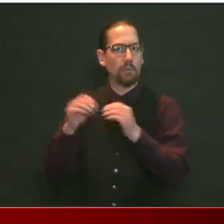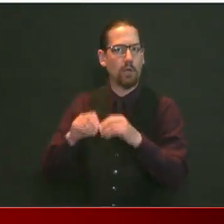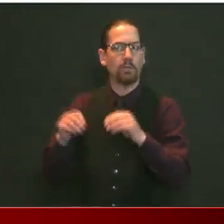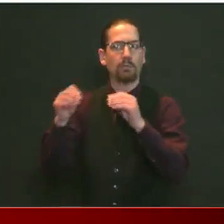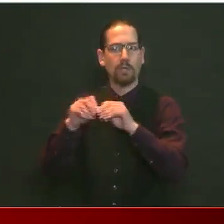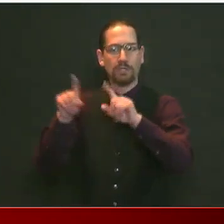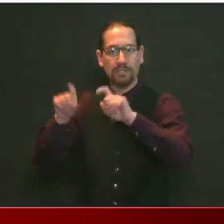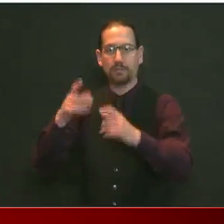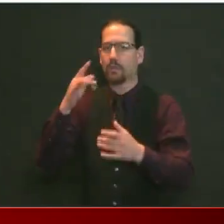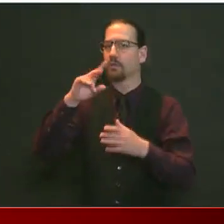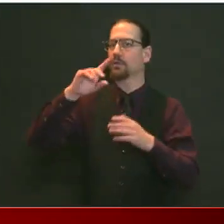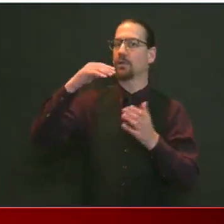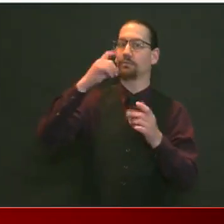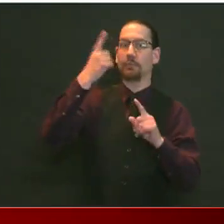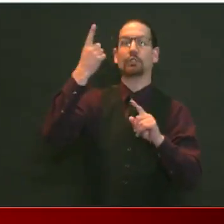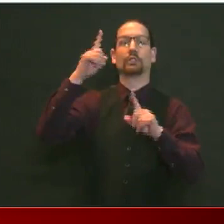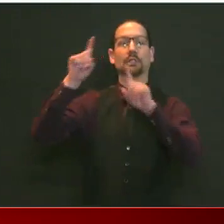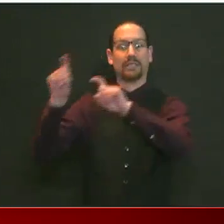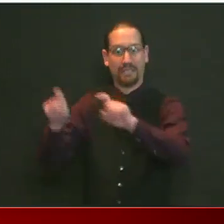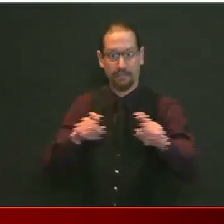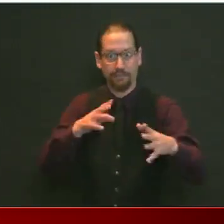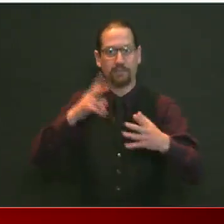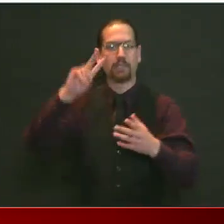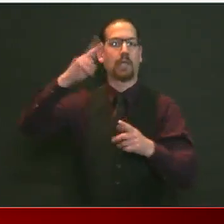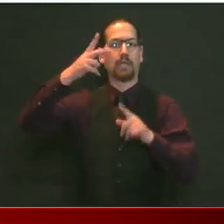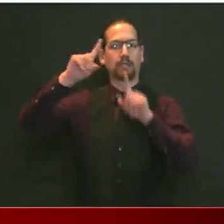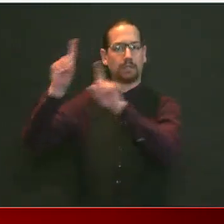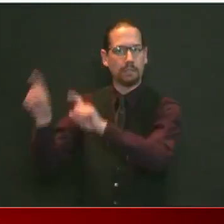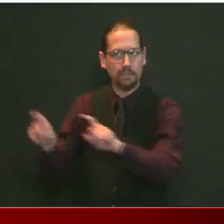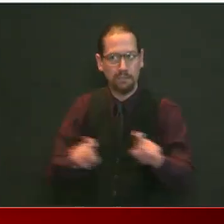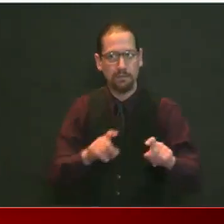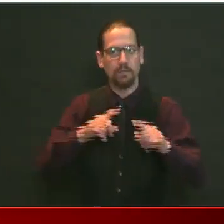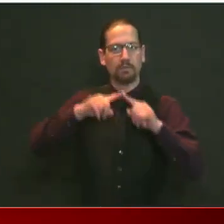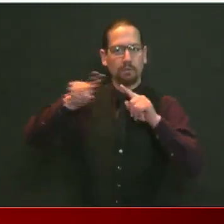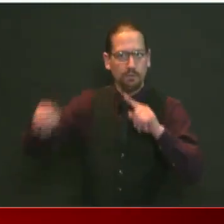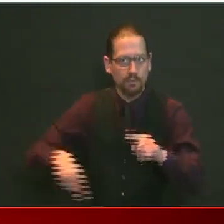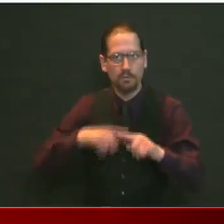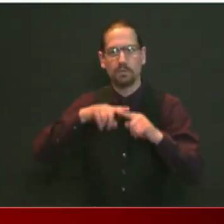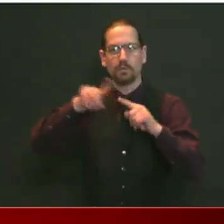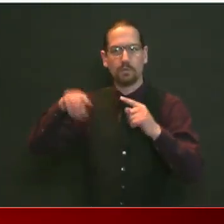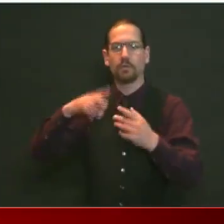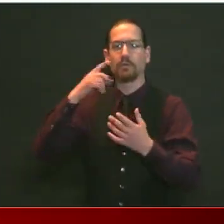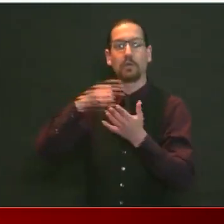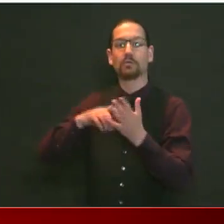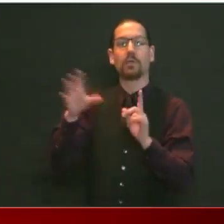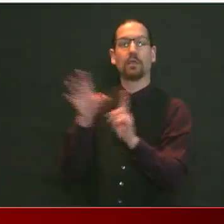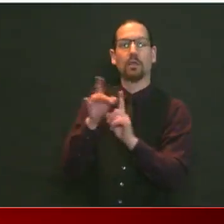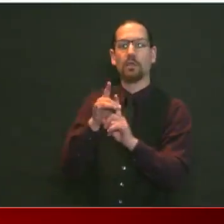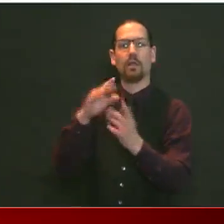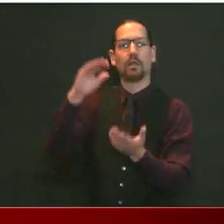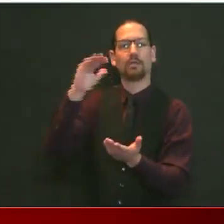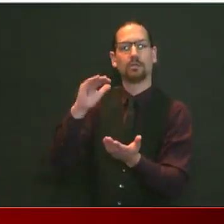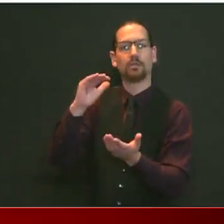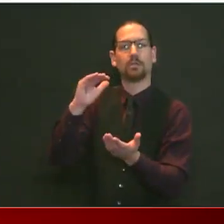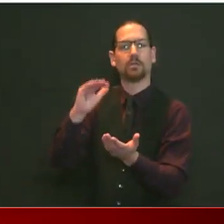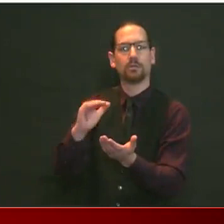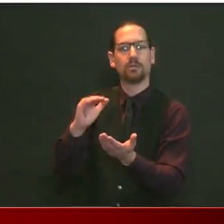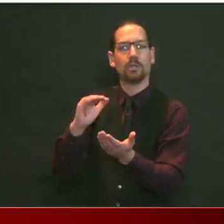WITH INCREASED TESTING ACROSS THE BOARD AND REPEATING THE CYCLES OF TESTING, SLIGHT